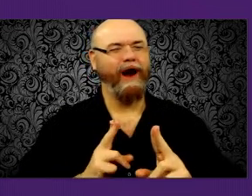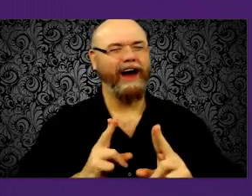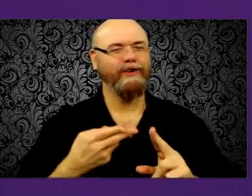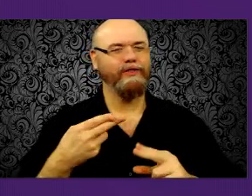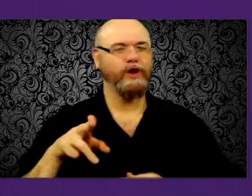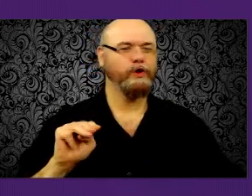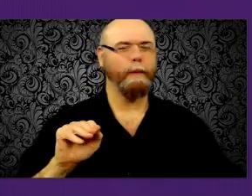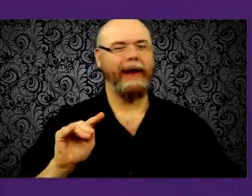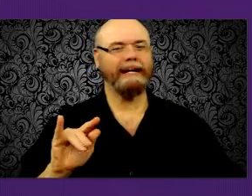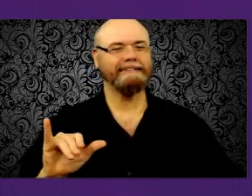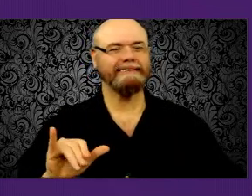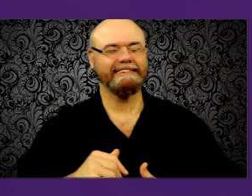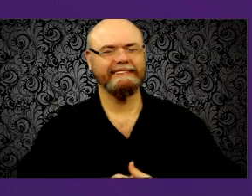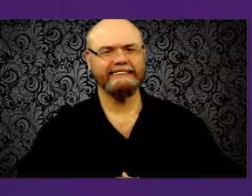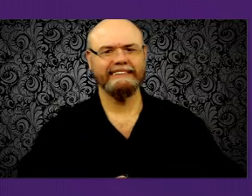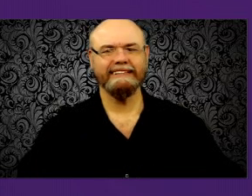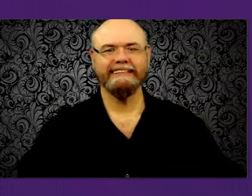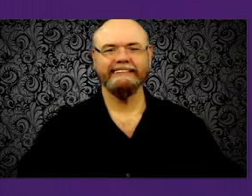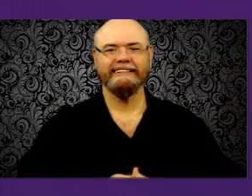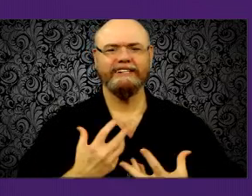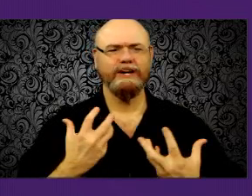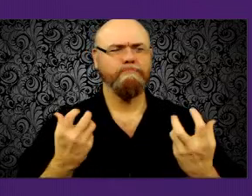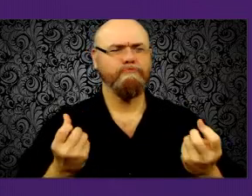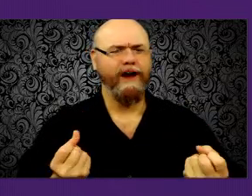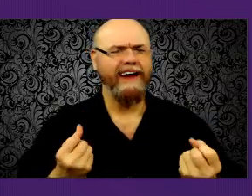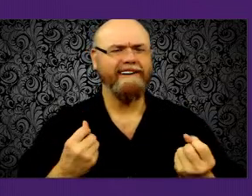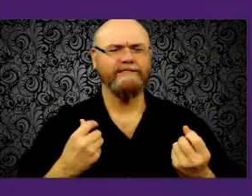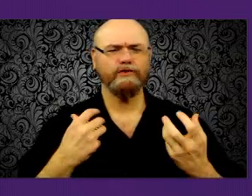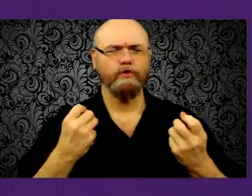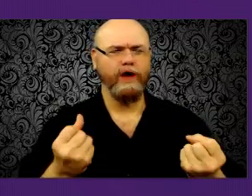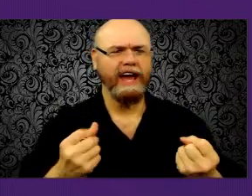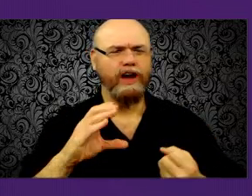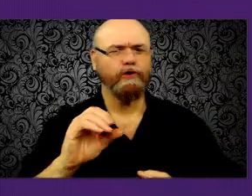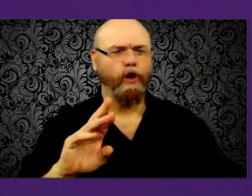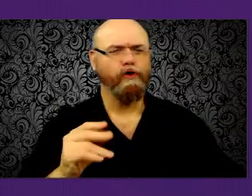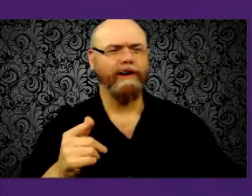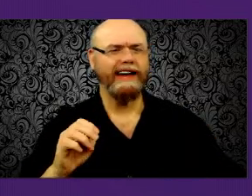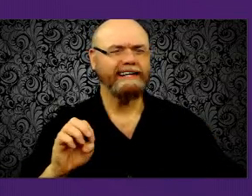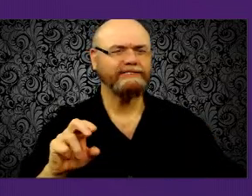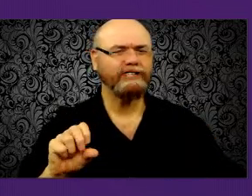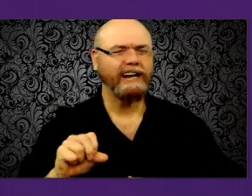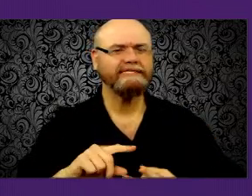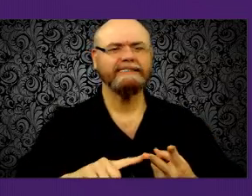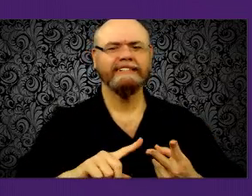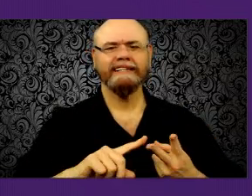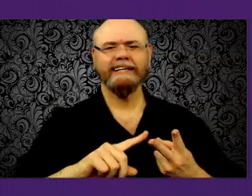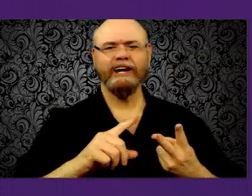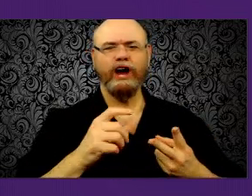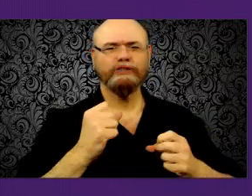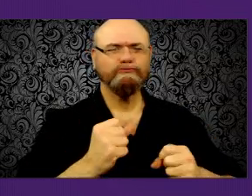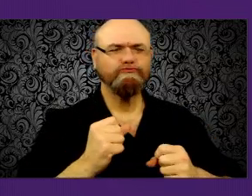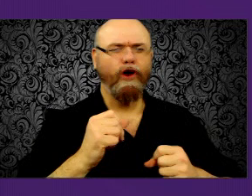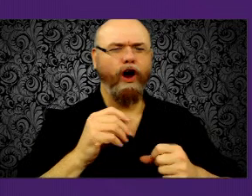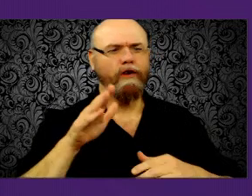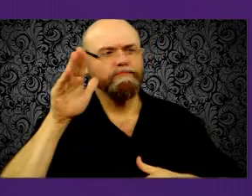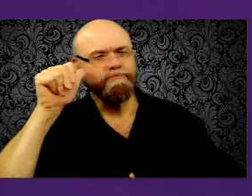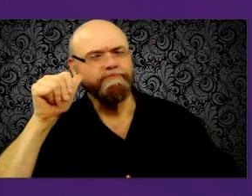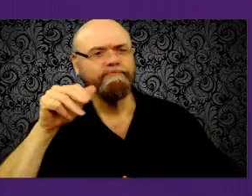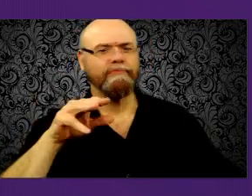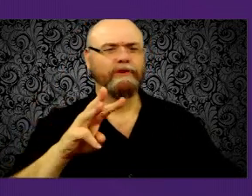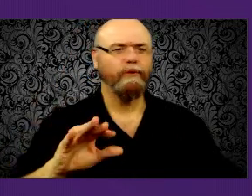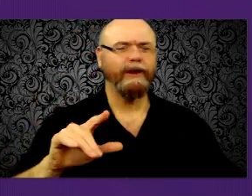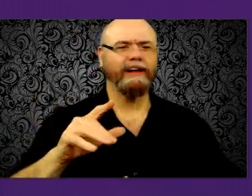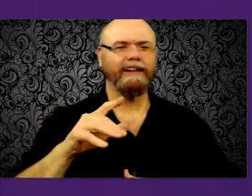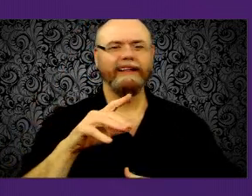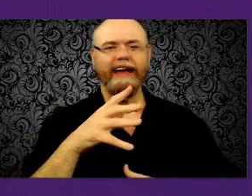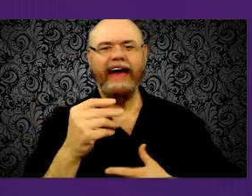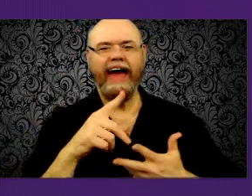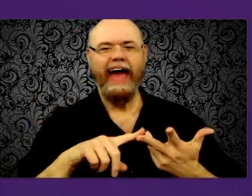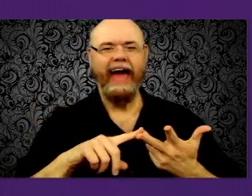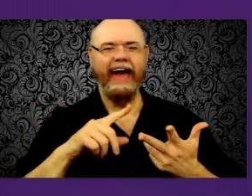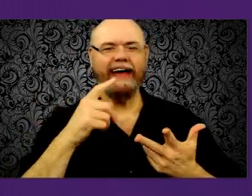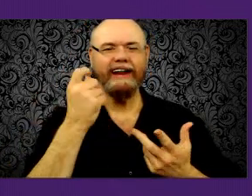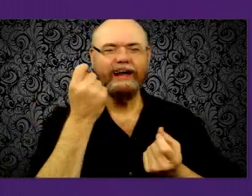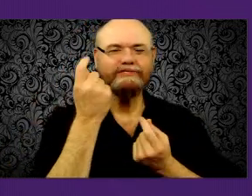Brave, courageous, strong -illed, understanding, intelligent and responsible. Next slide.